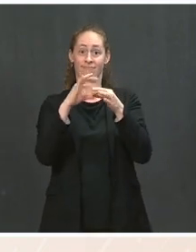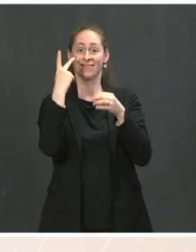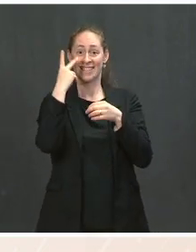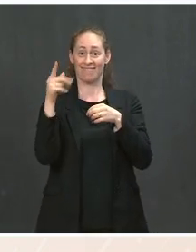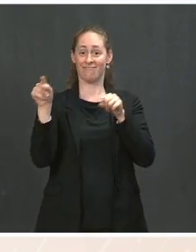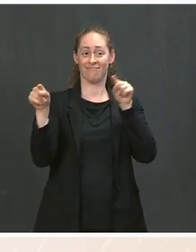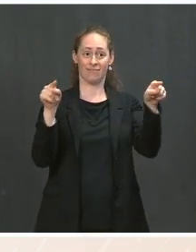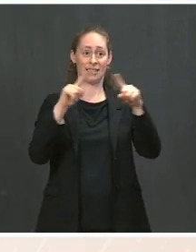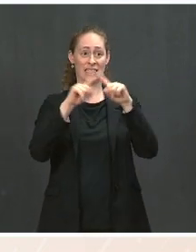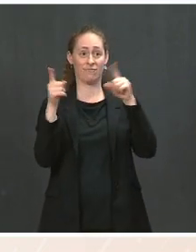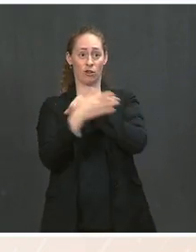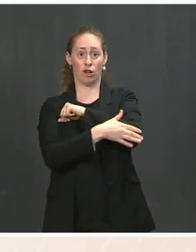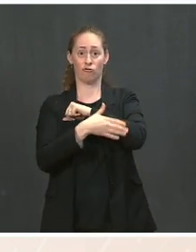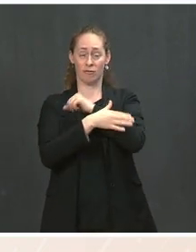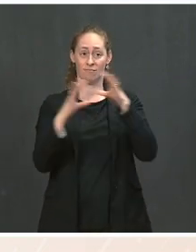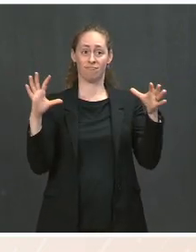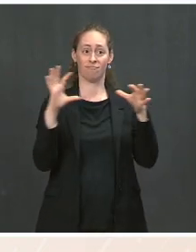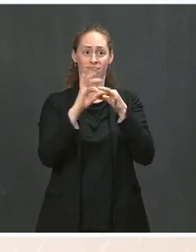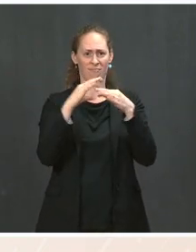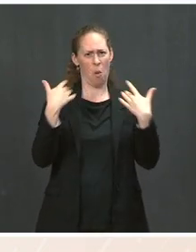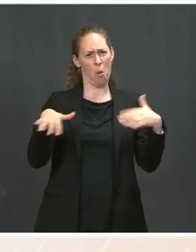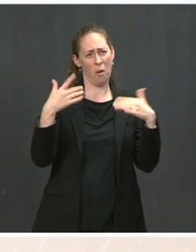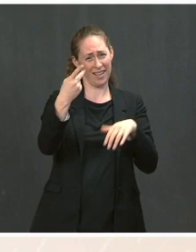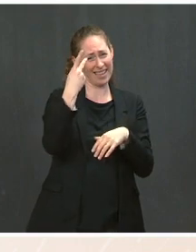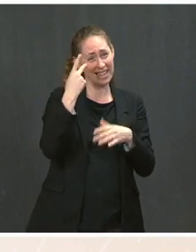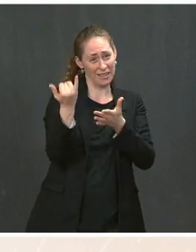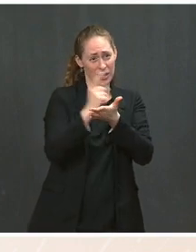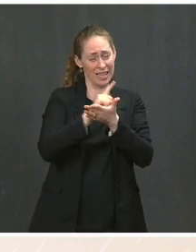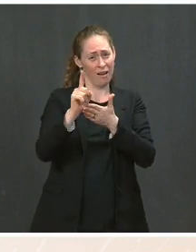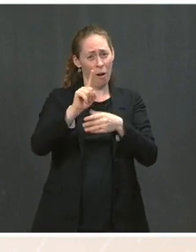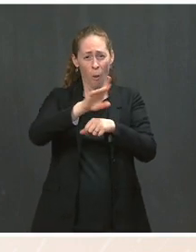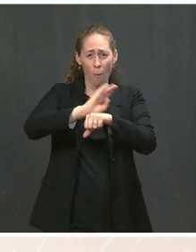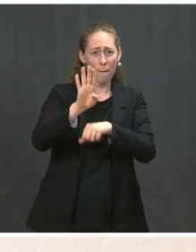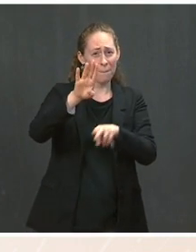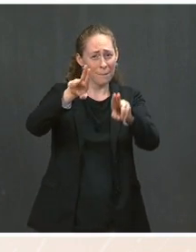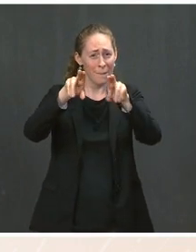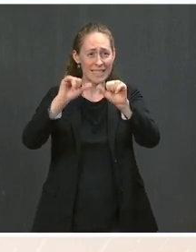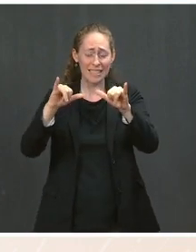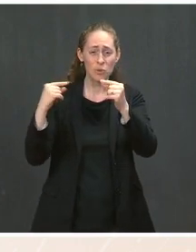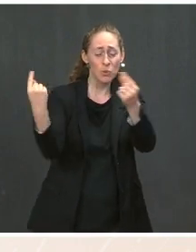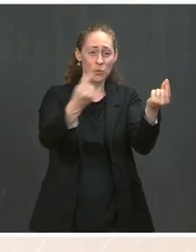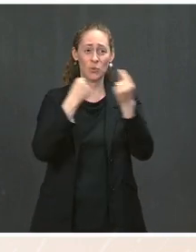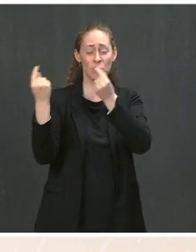It's been a lot going on this week, so go ahead. The Press: And it's not the end of the week yet, either. Ms. Psaki: It's not the end of -- we have more to come. Go ahead.